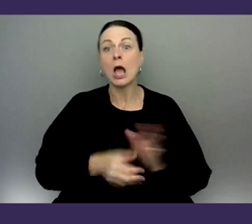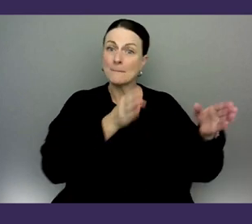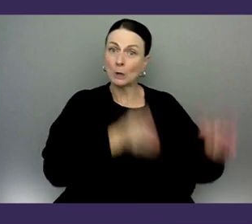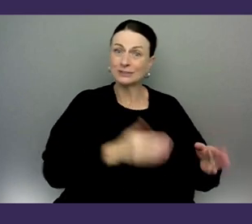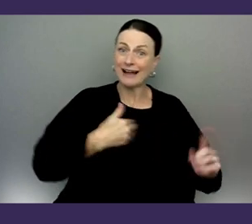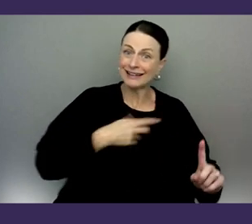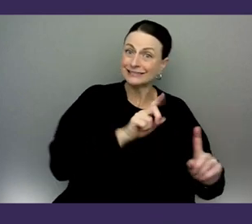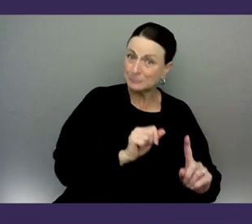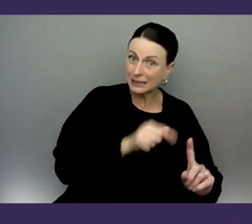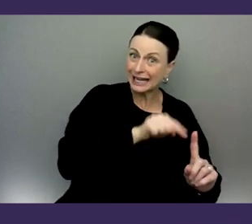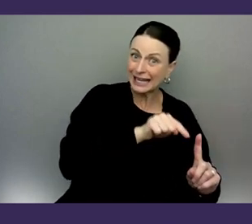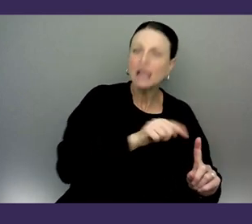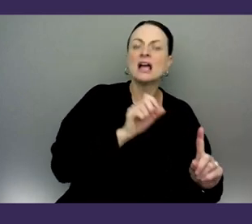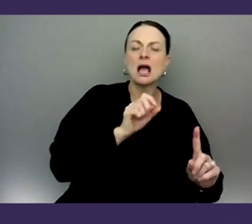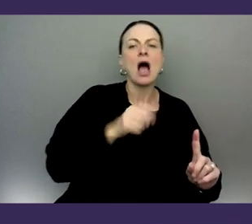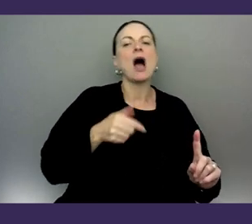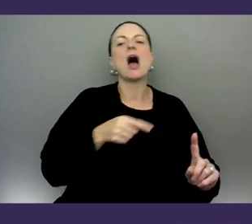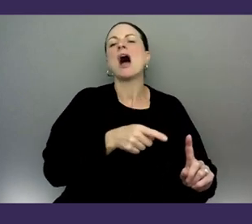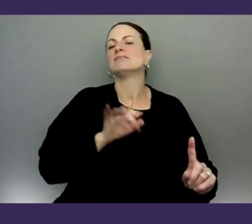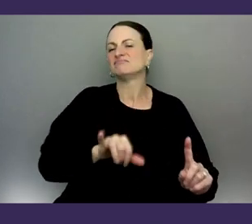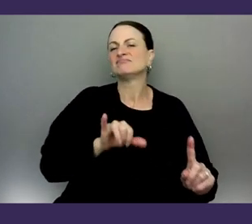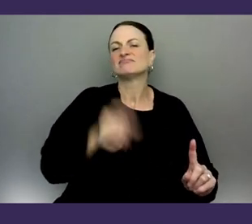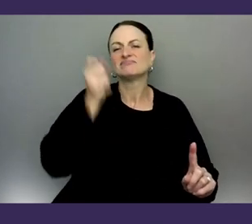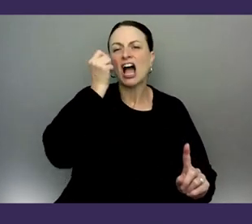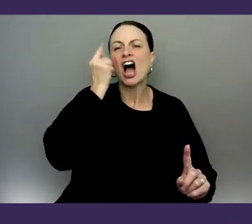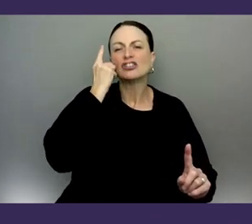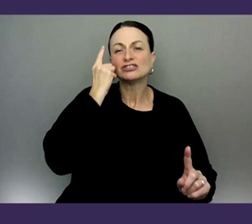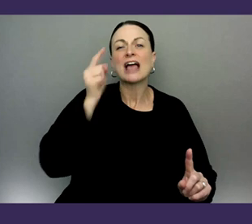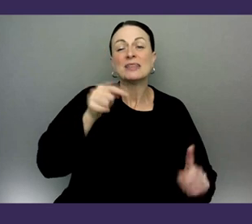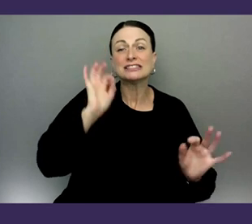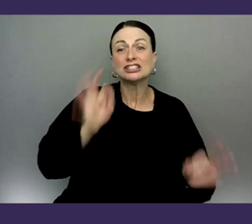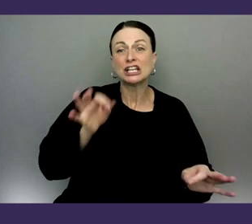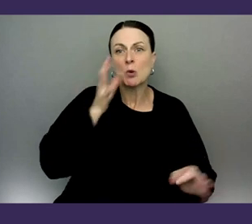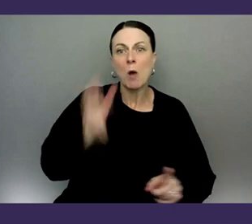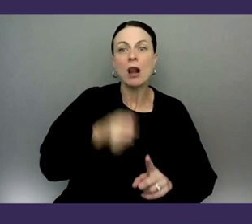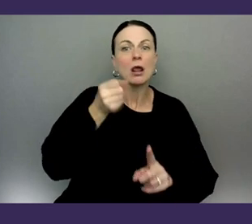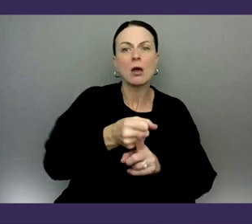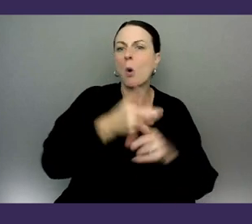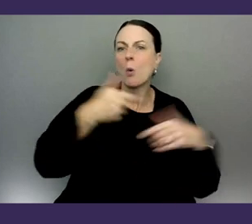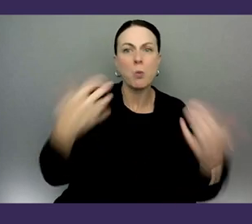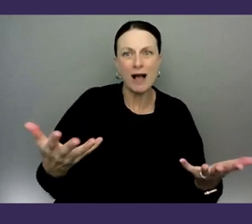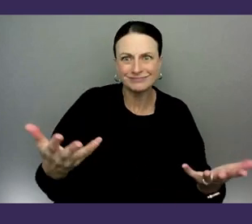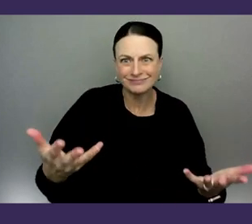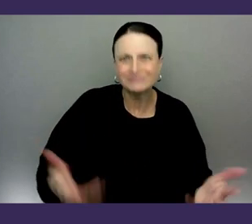to understand the impact of the decision that they're making, right? Next slide, please.